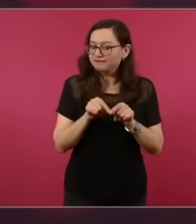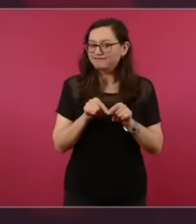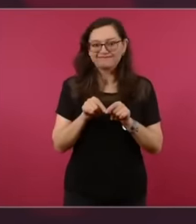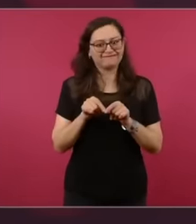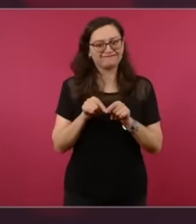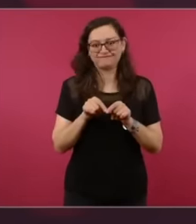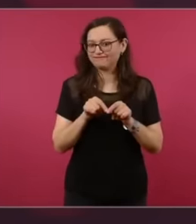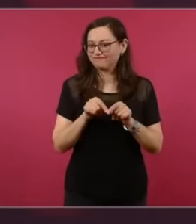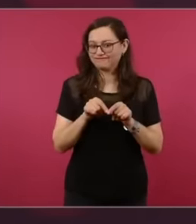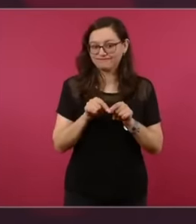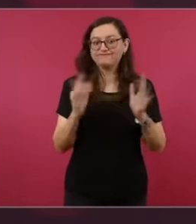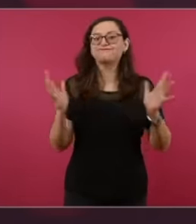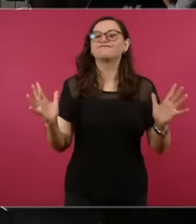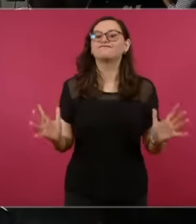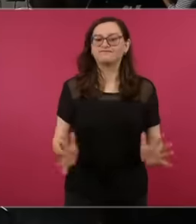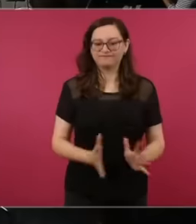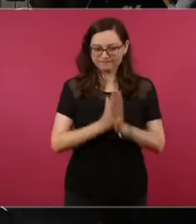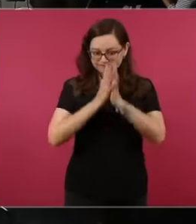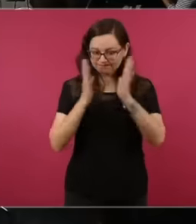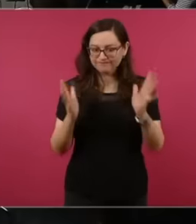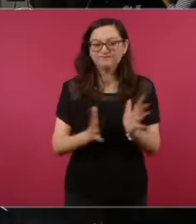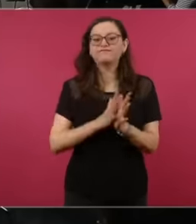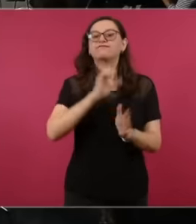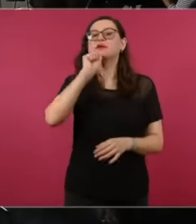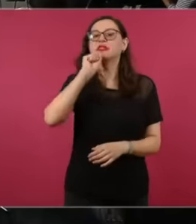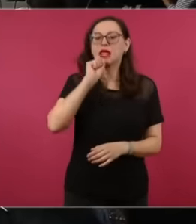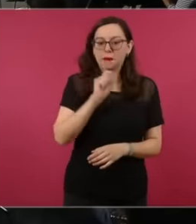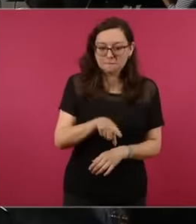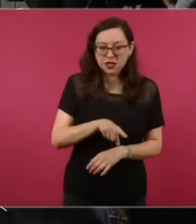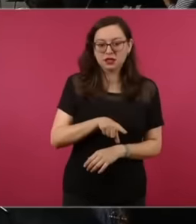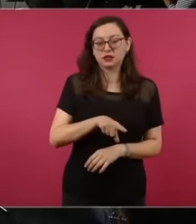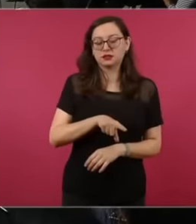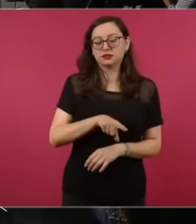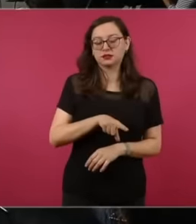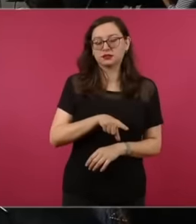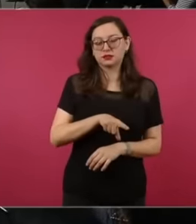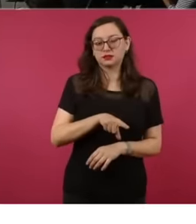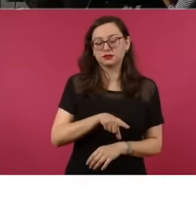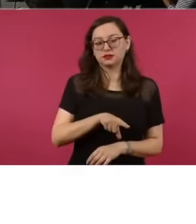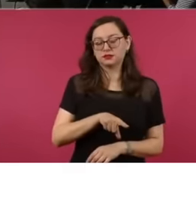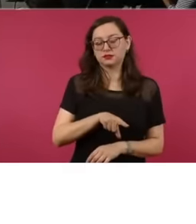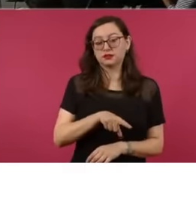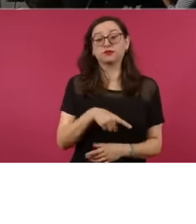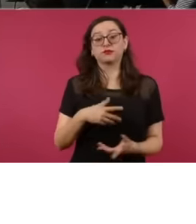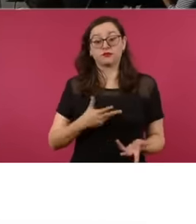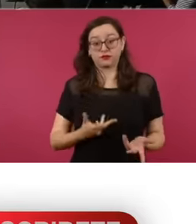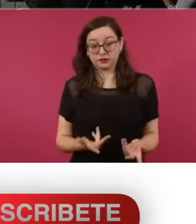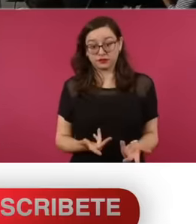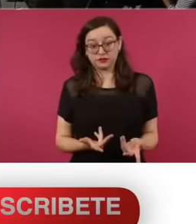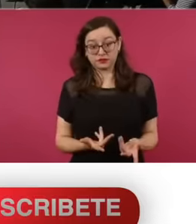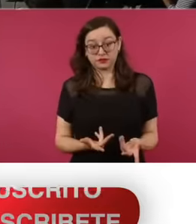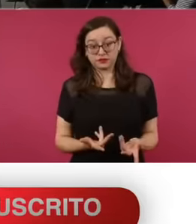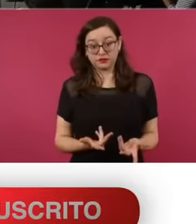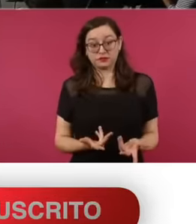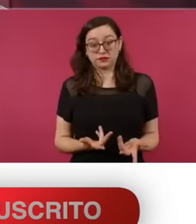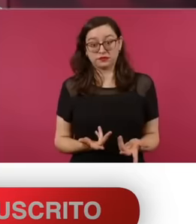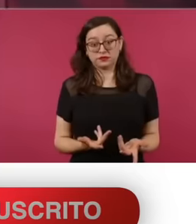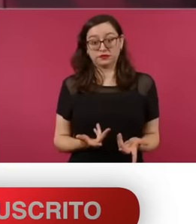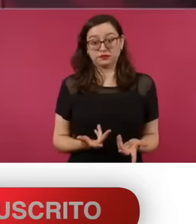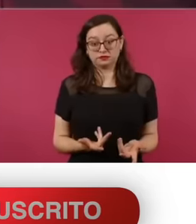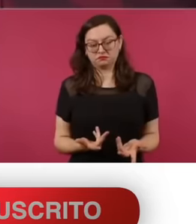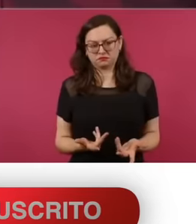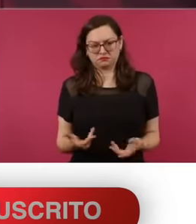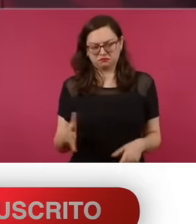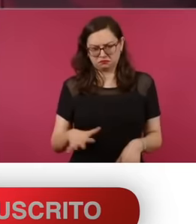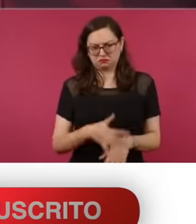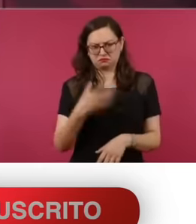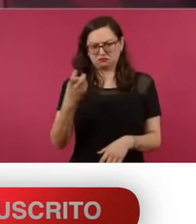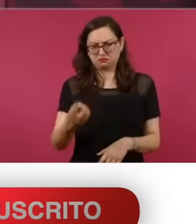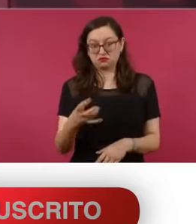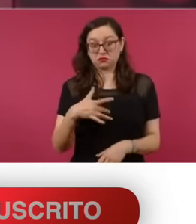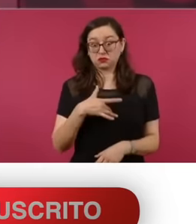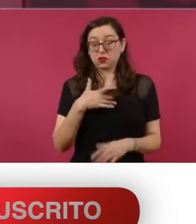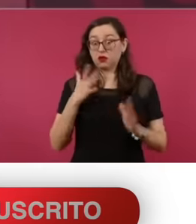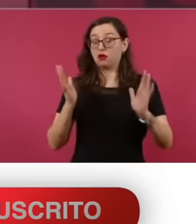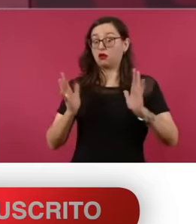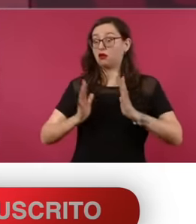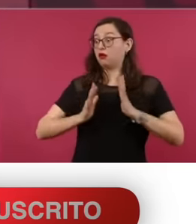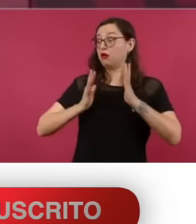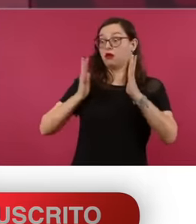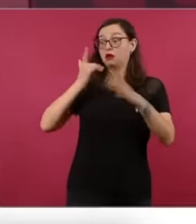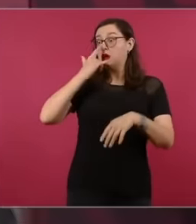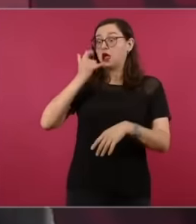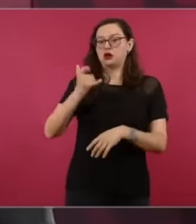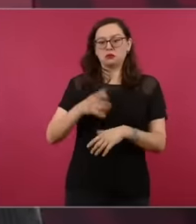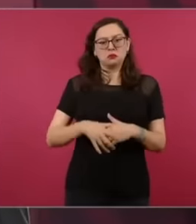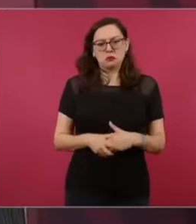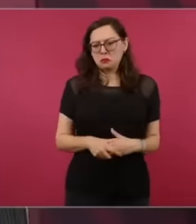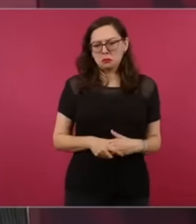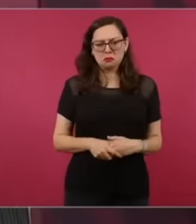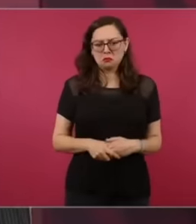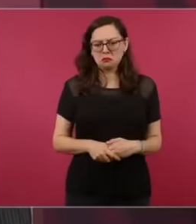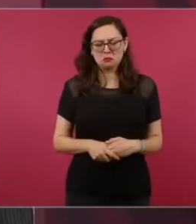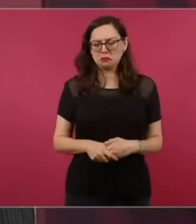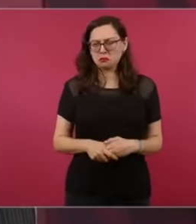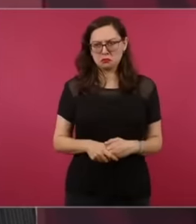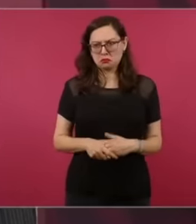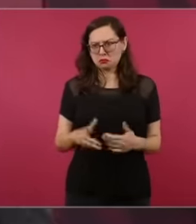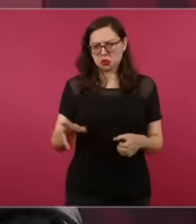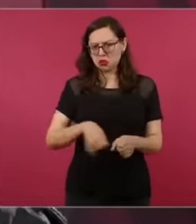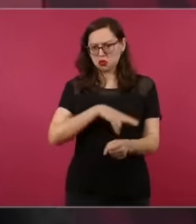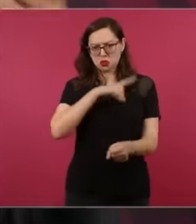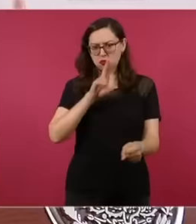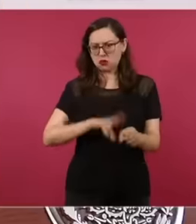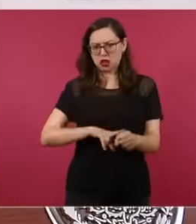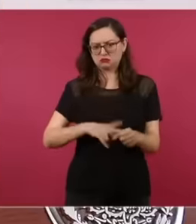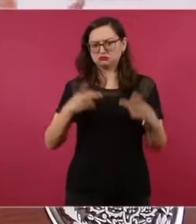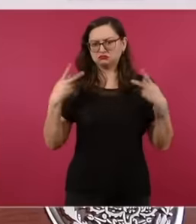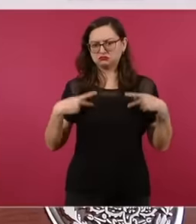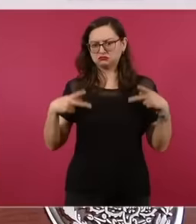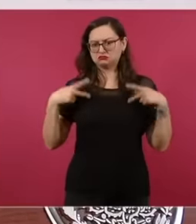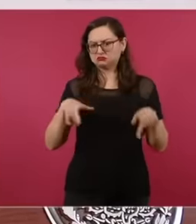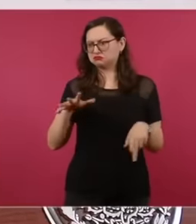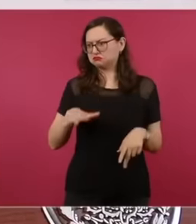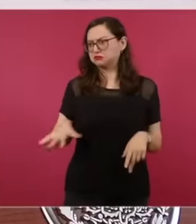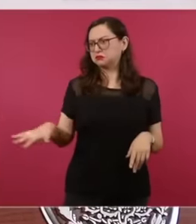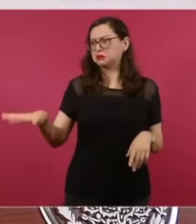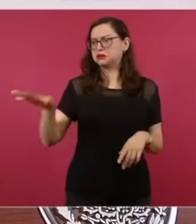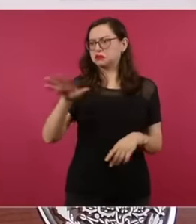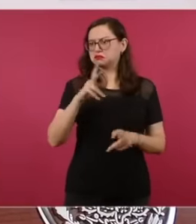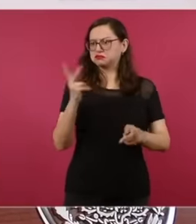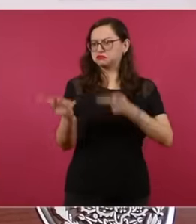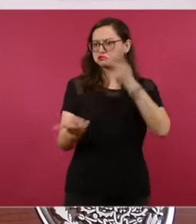representative democracy, so it is not surprising that the surveys show that people are in favor of it